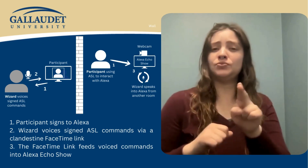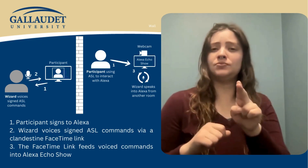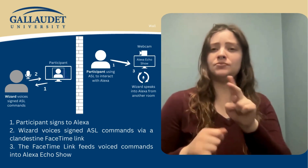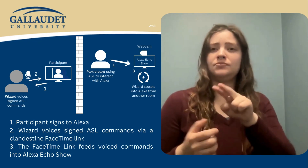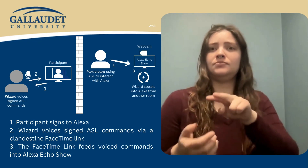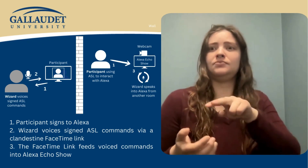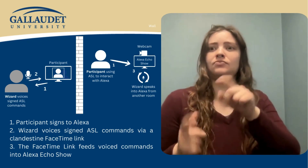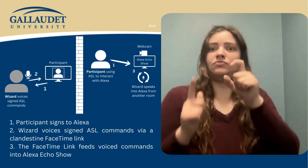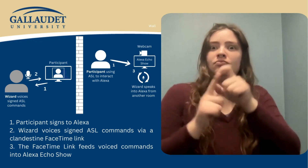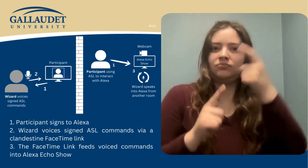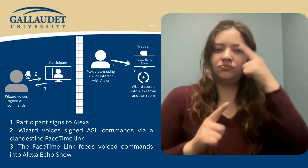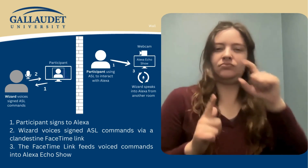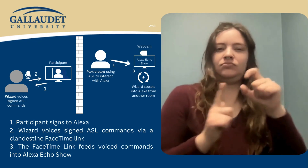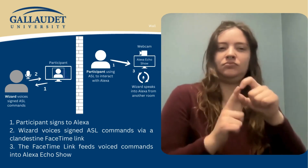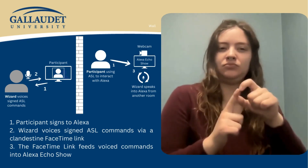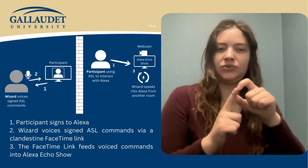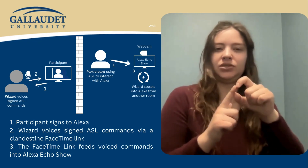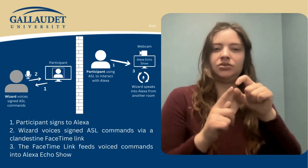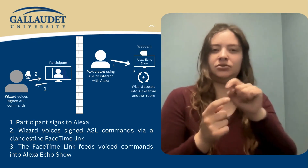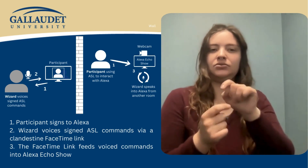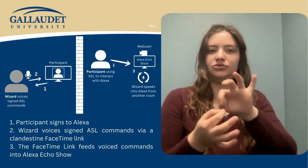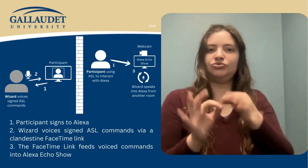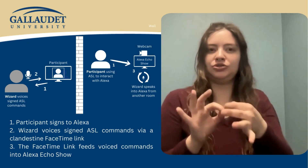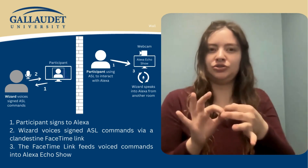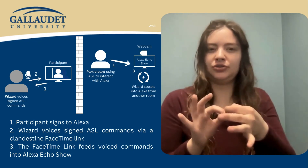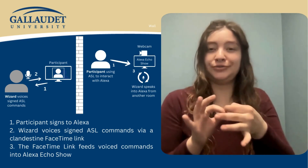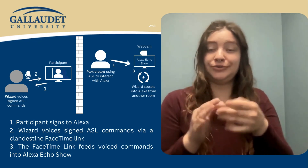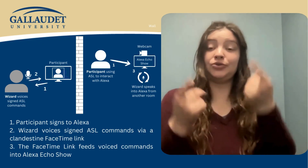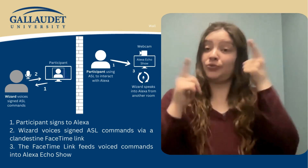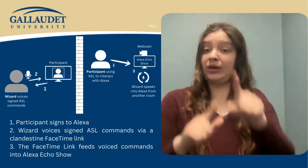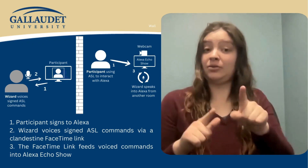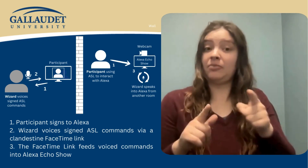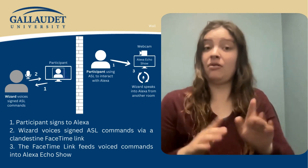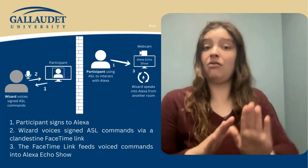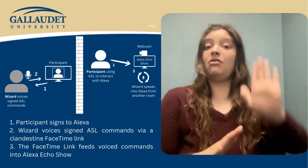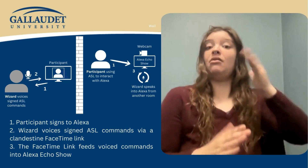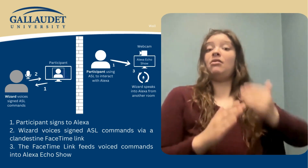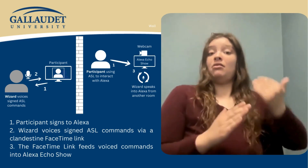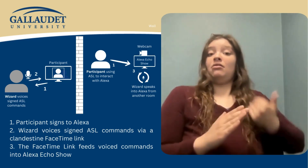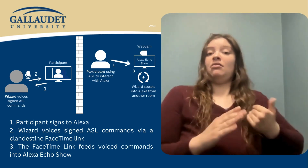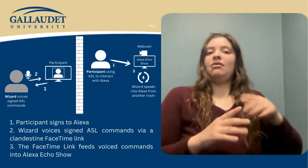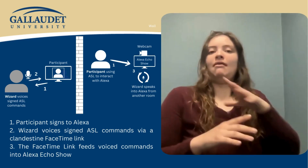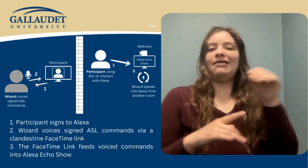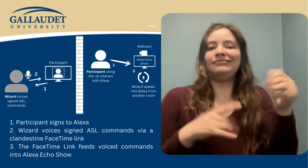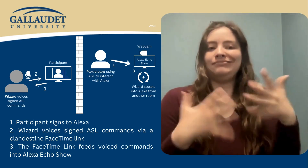an ASL interpreter focuses on the meaning behind the words, rather than literal interpretation but